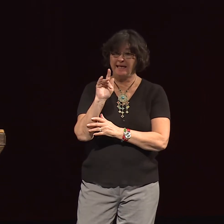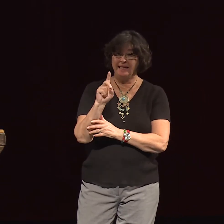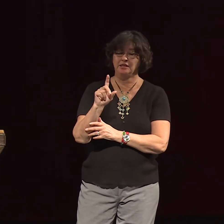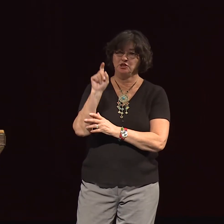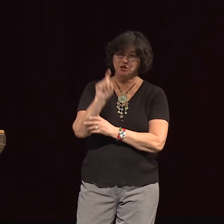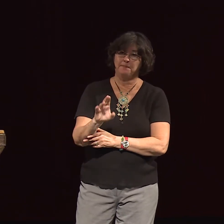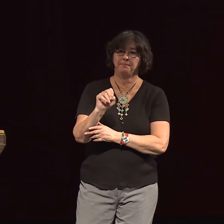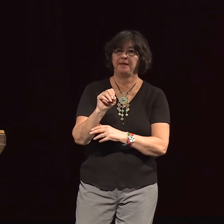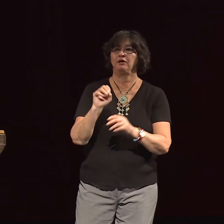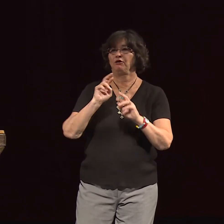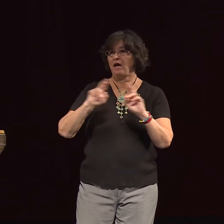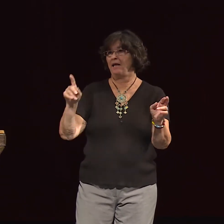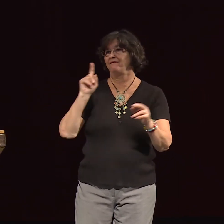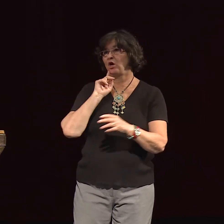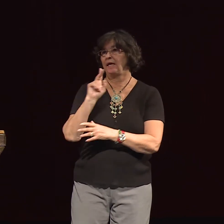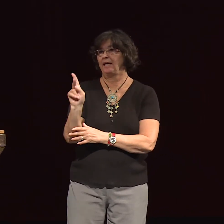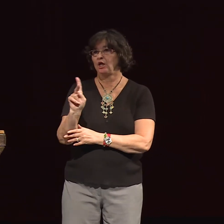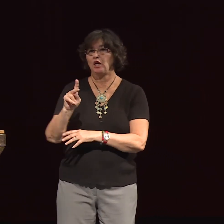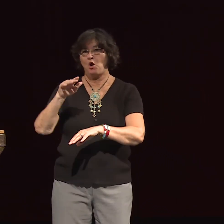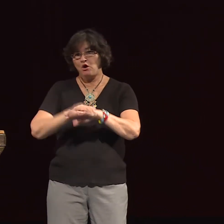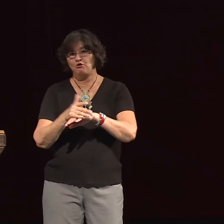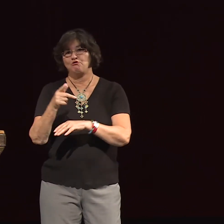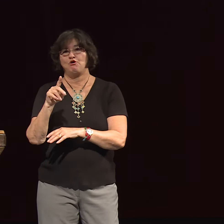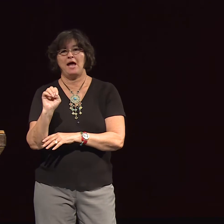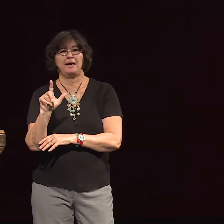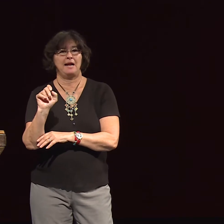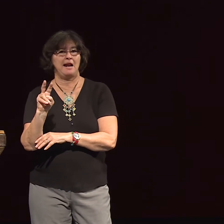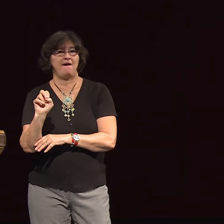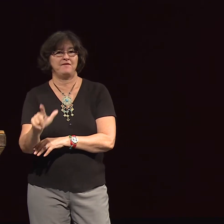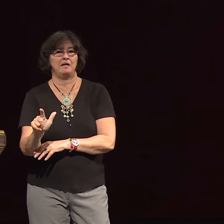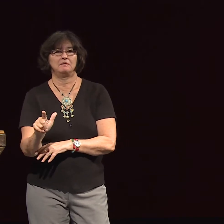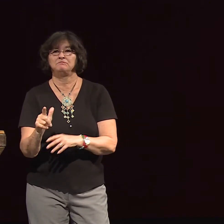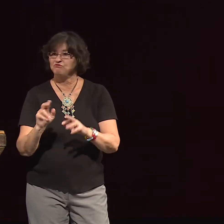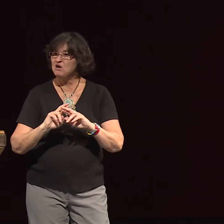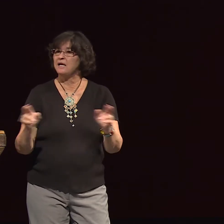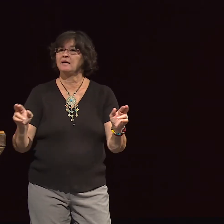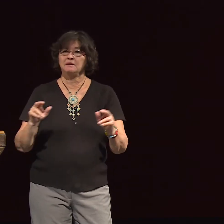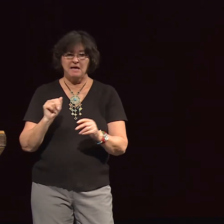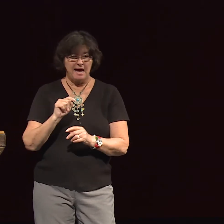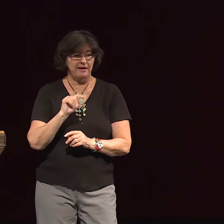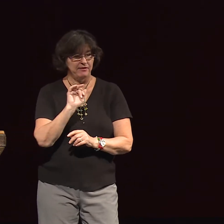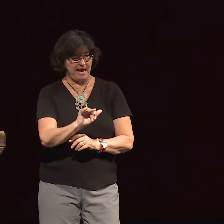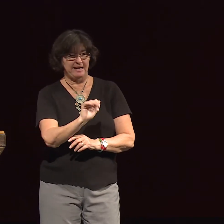That's a very simple goal. We want our children to be ready on grade level